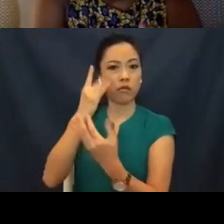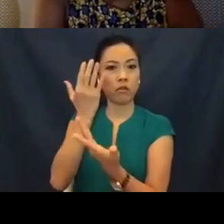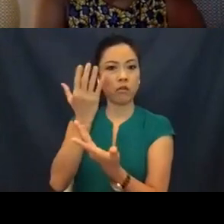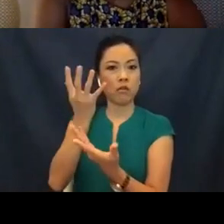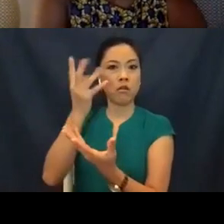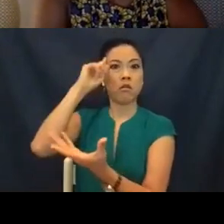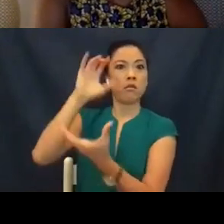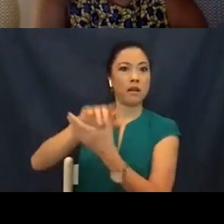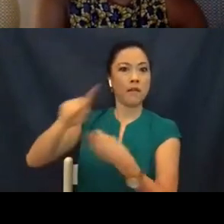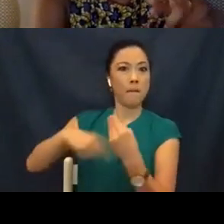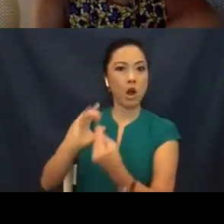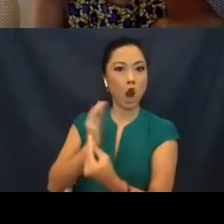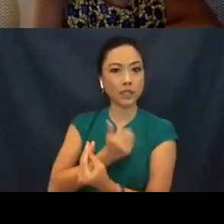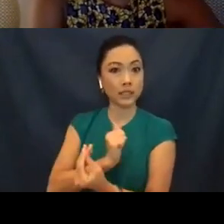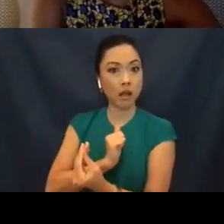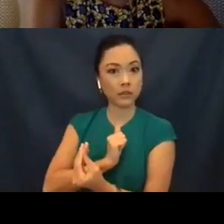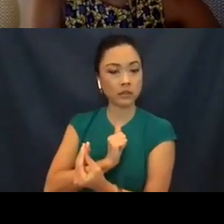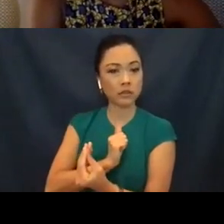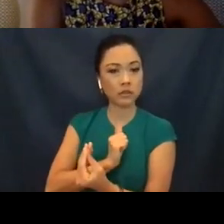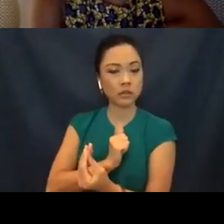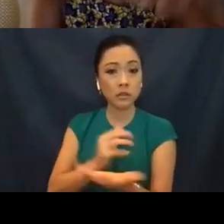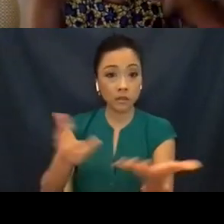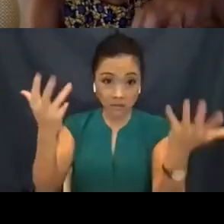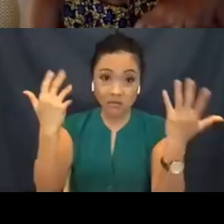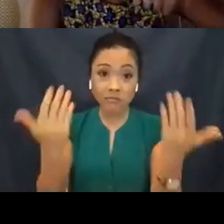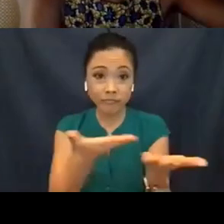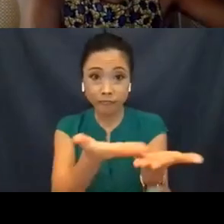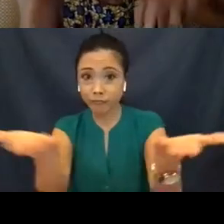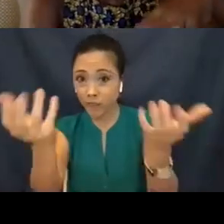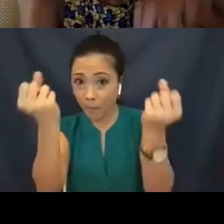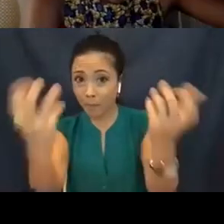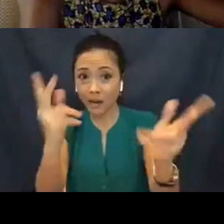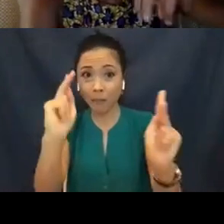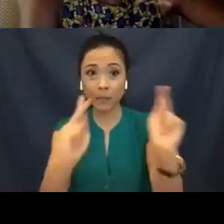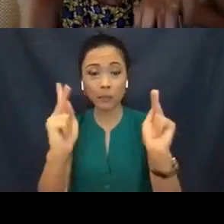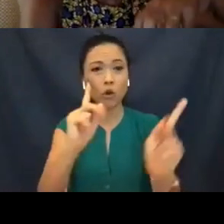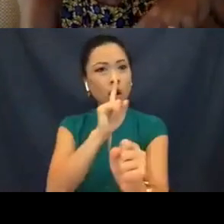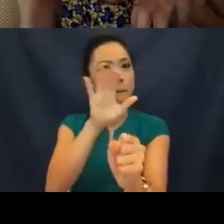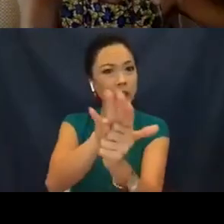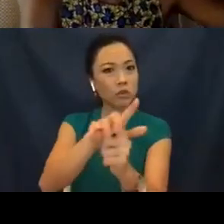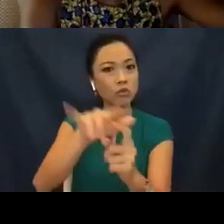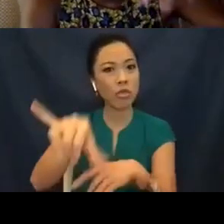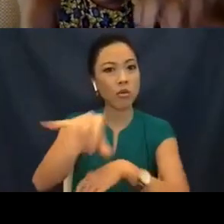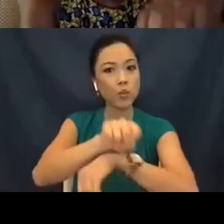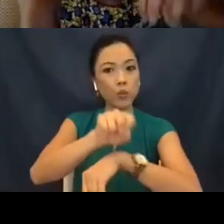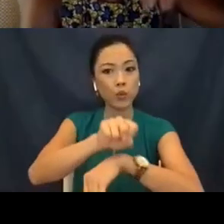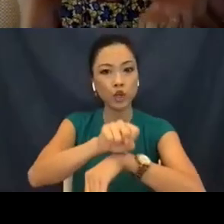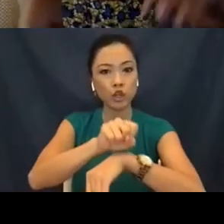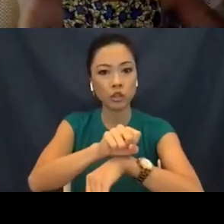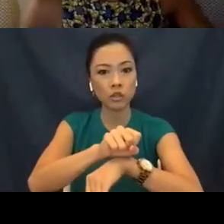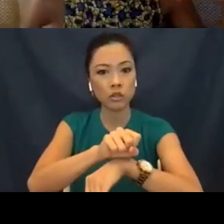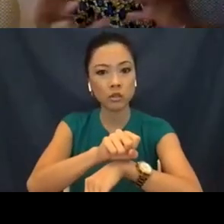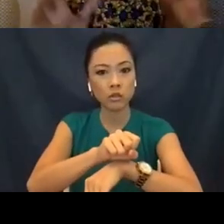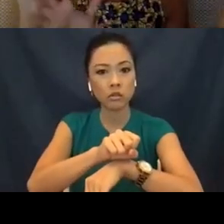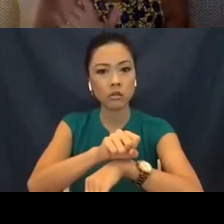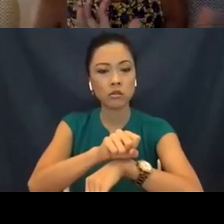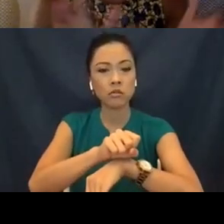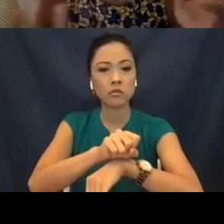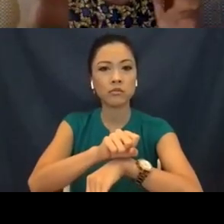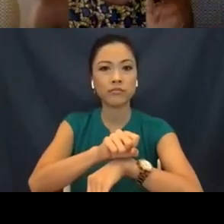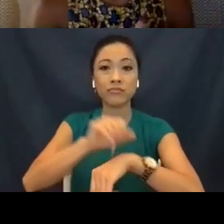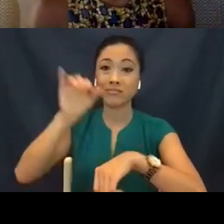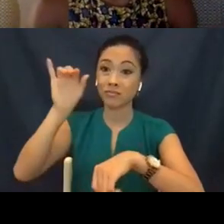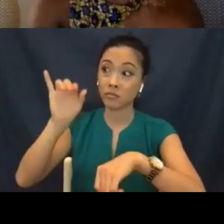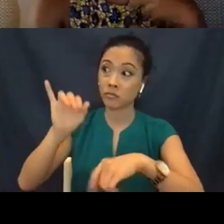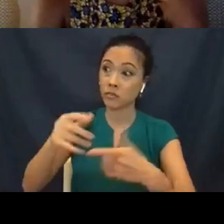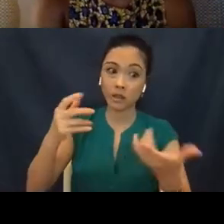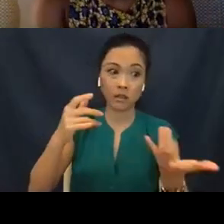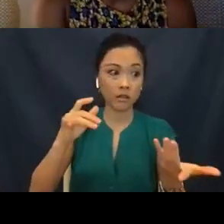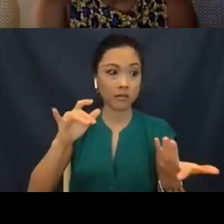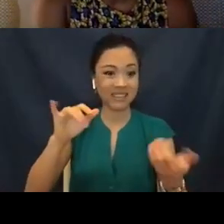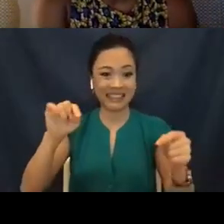that work in this field. Urban Bush Woman has really been a major part in bringing people together for the institute's